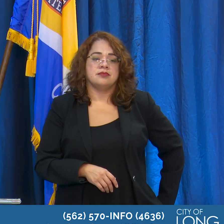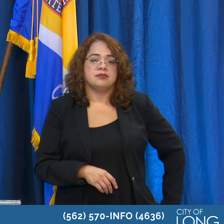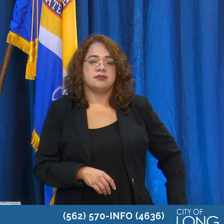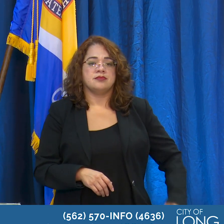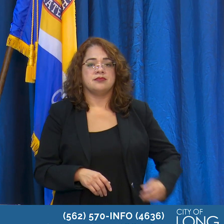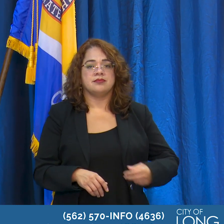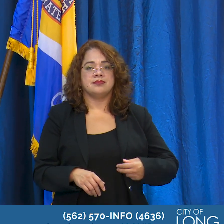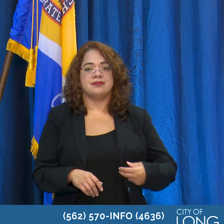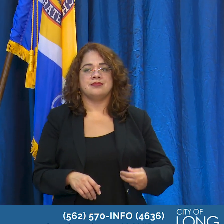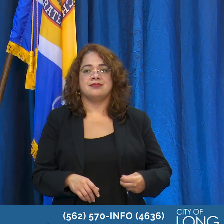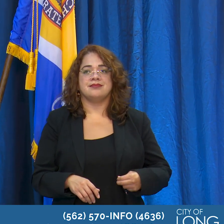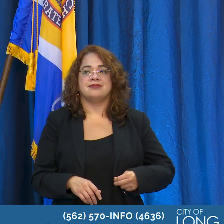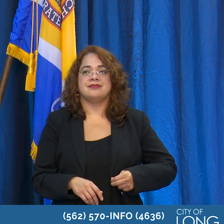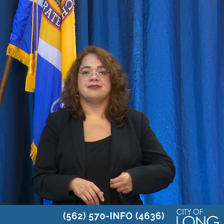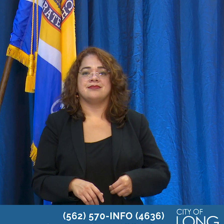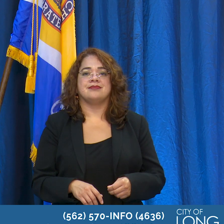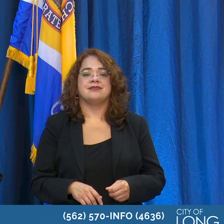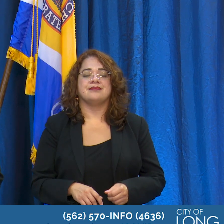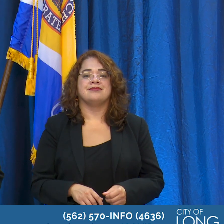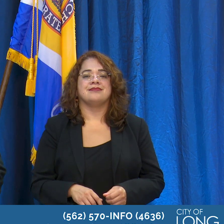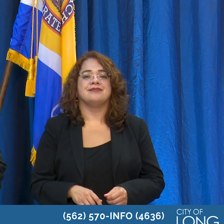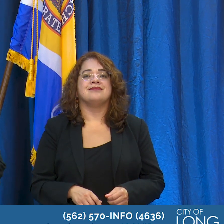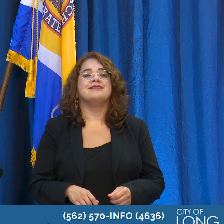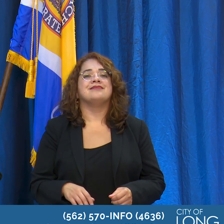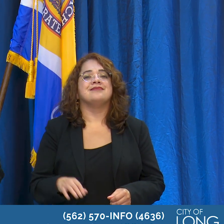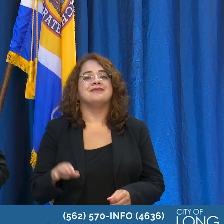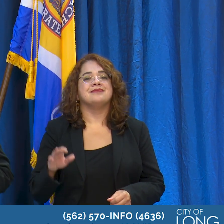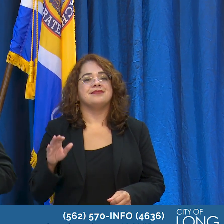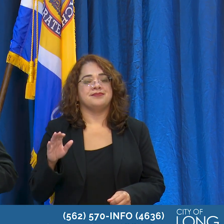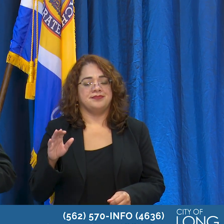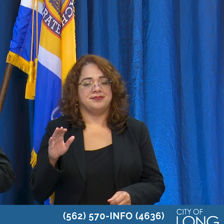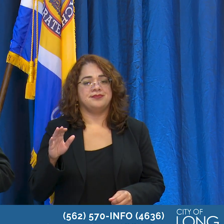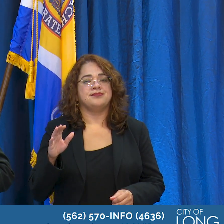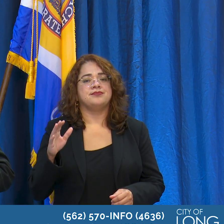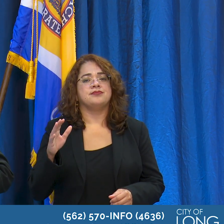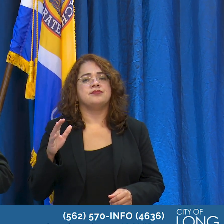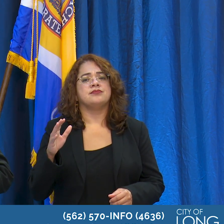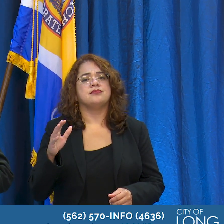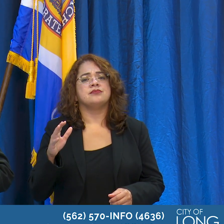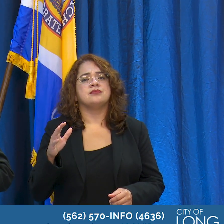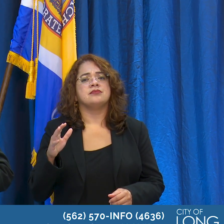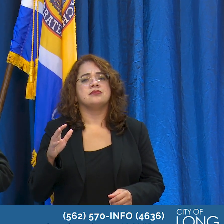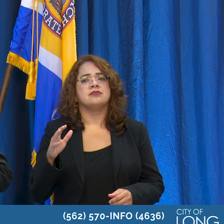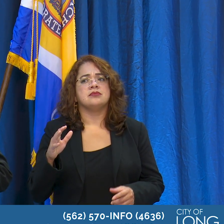Okay go ahead Phillip. Yeah I was wondering if you're taking questions.